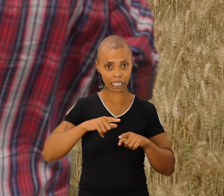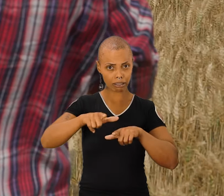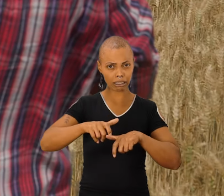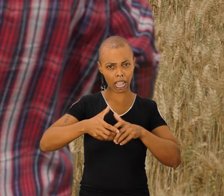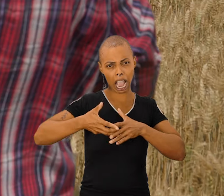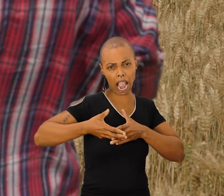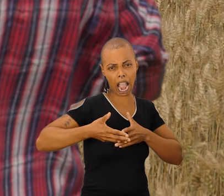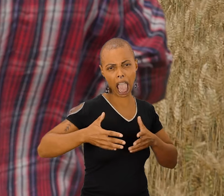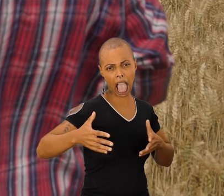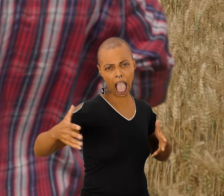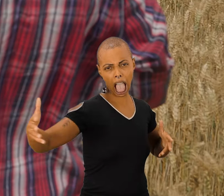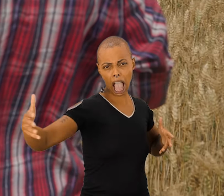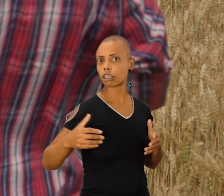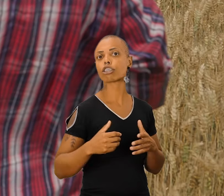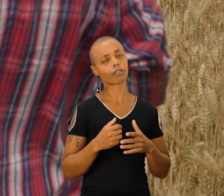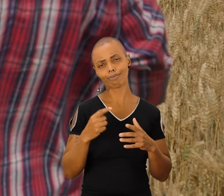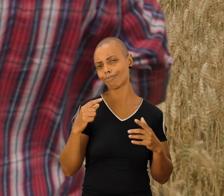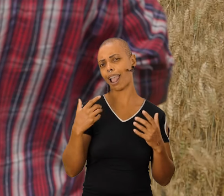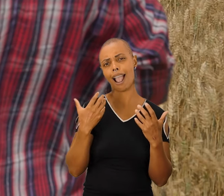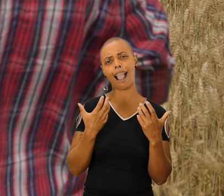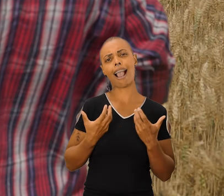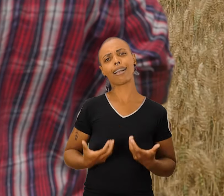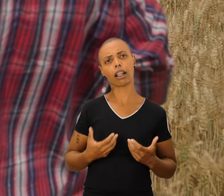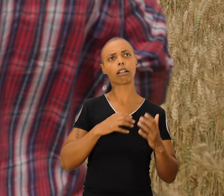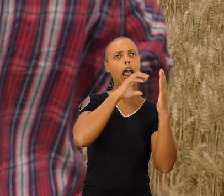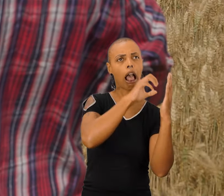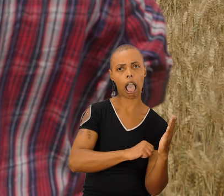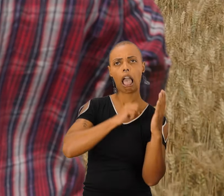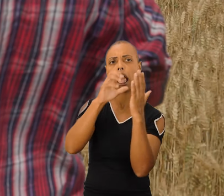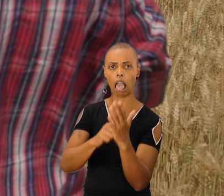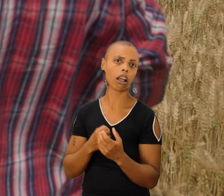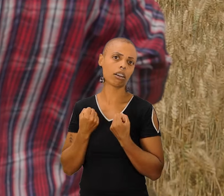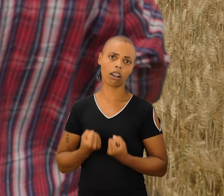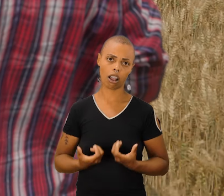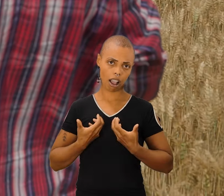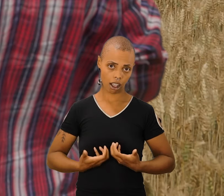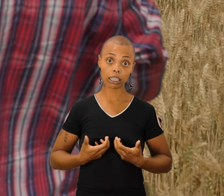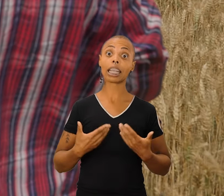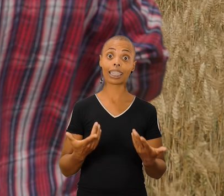Now, if you have a huge crop, it is very tiring to harvest everything manually.